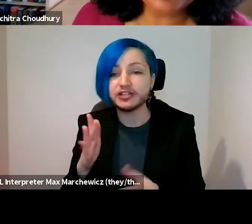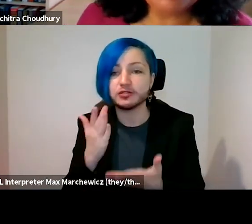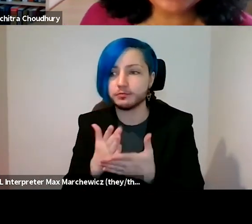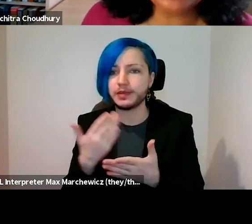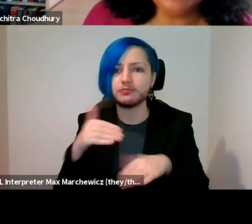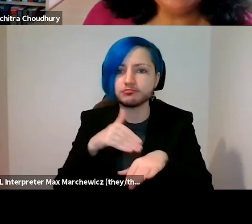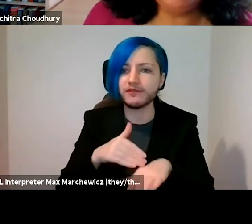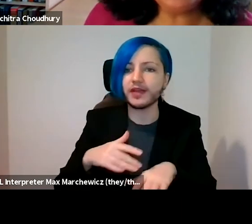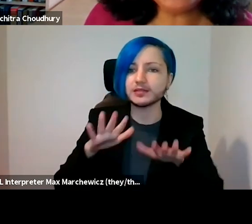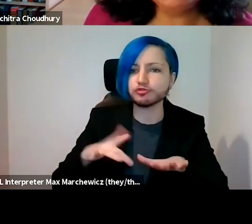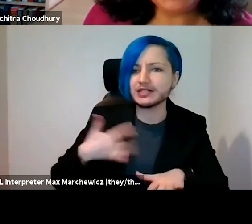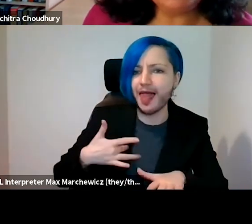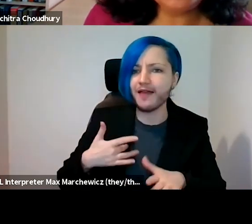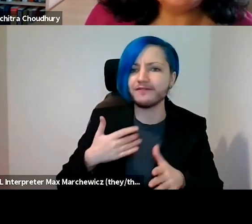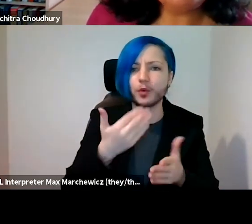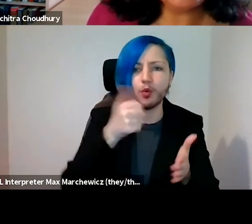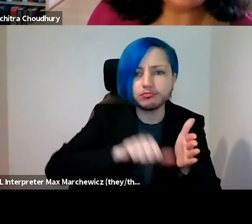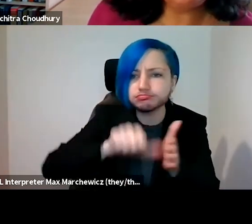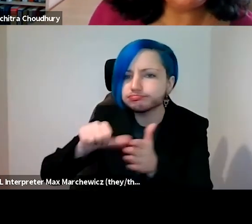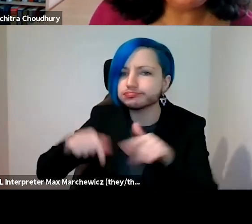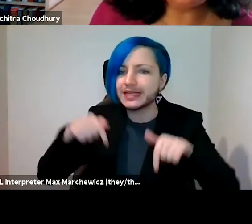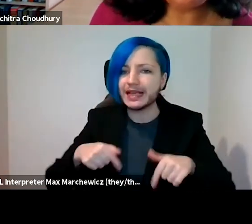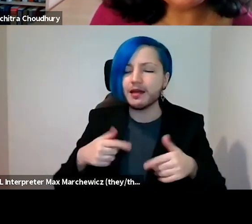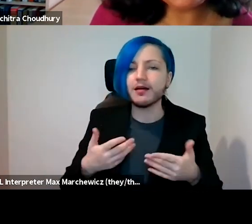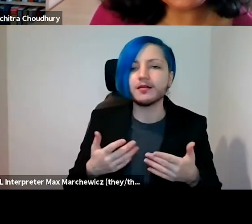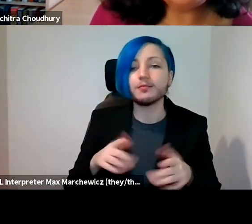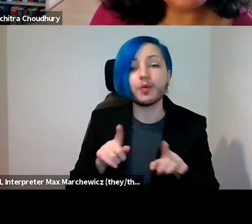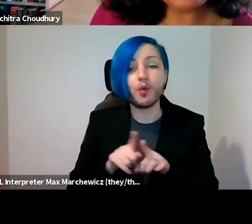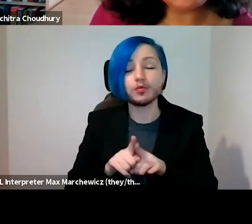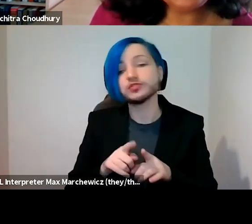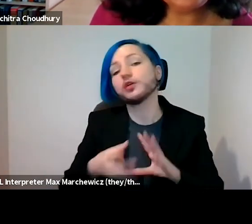and consumption, but also, no doubt, formed an unlikely aesthetic grid